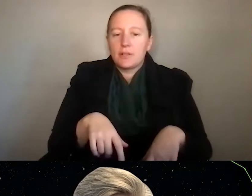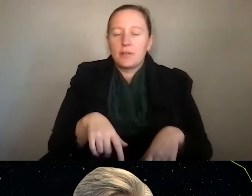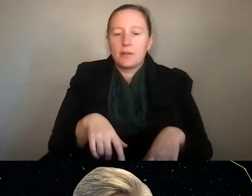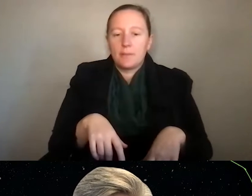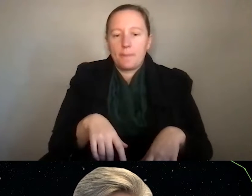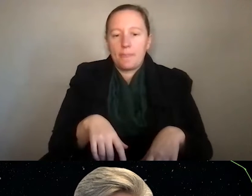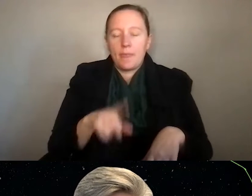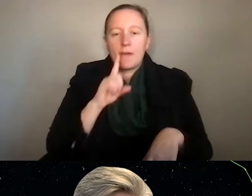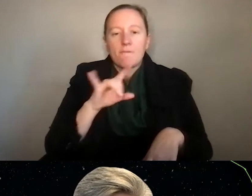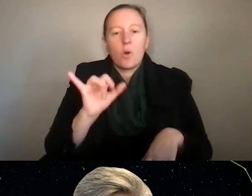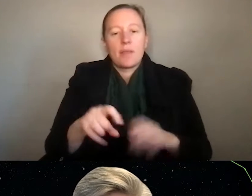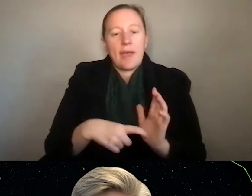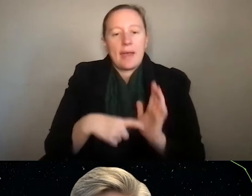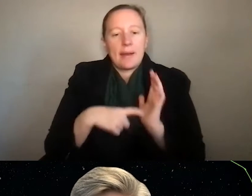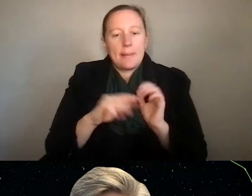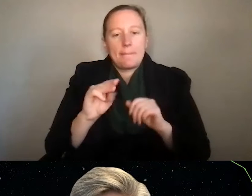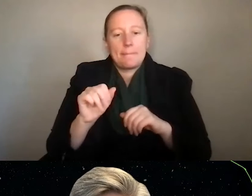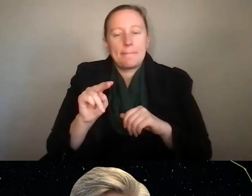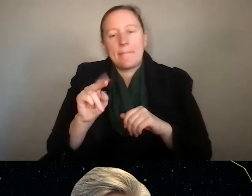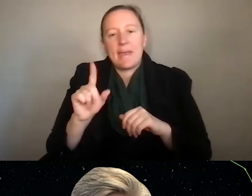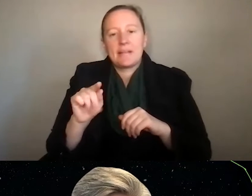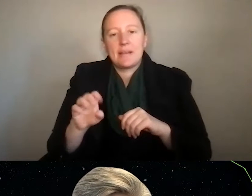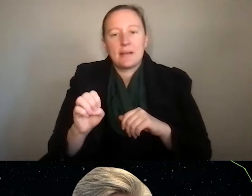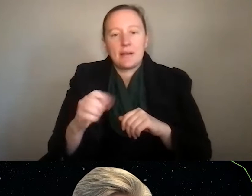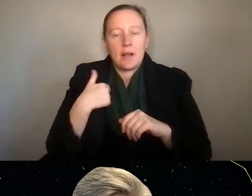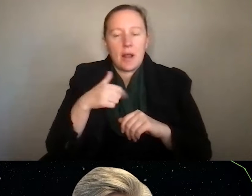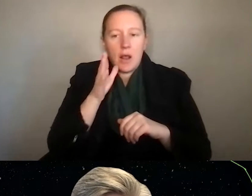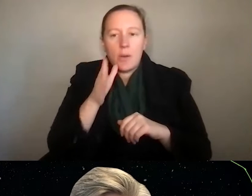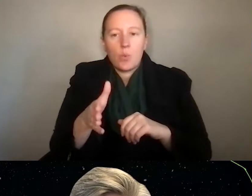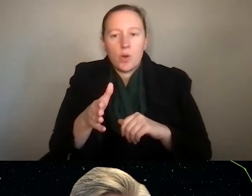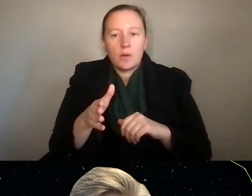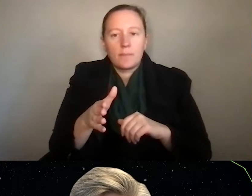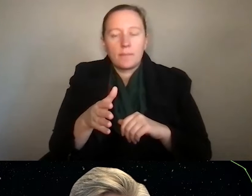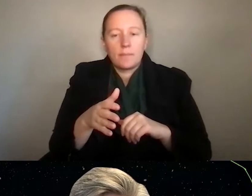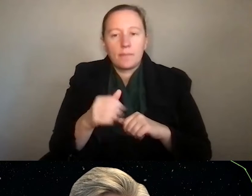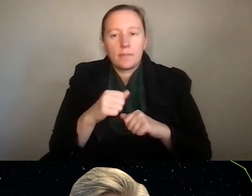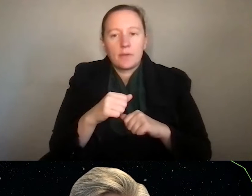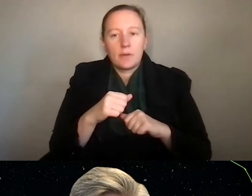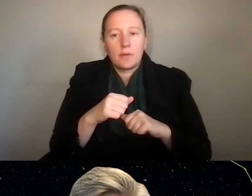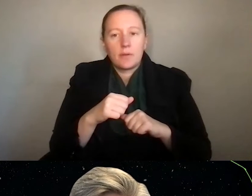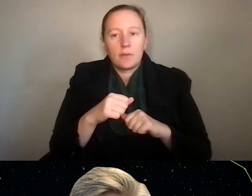so I will be probably, if there is a following question there.